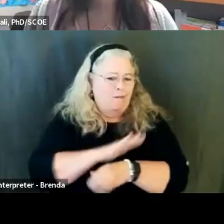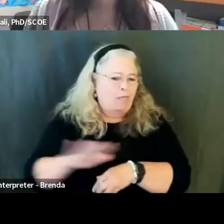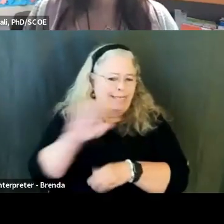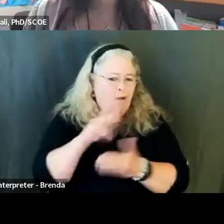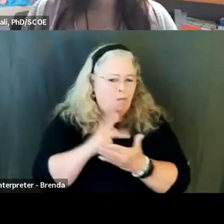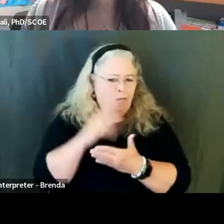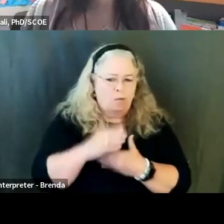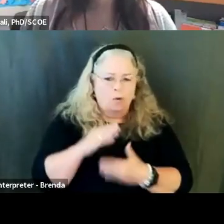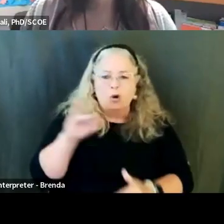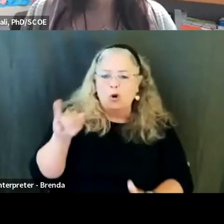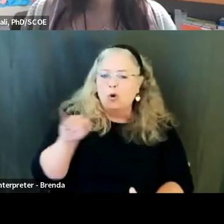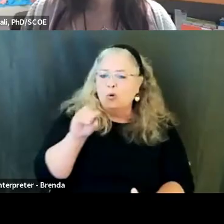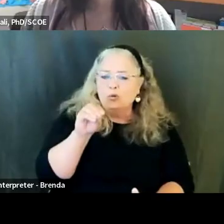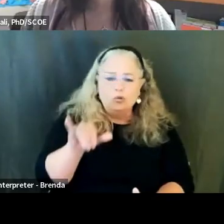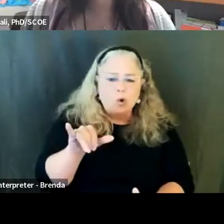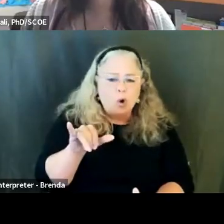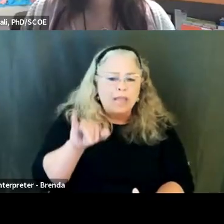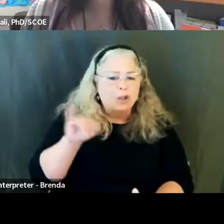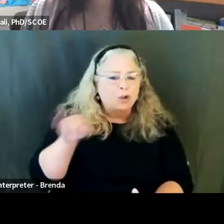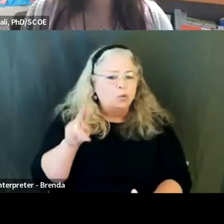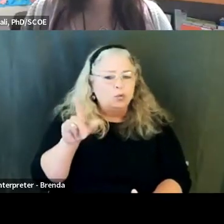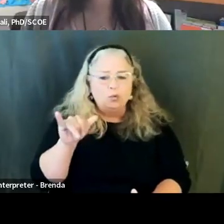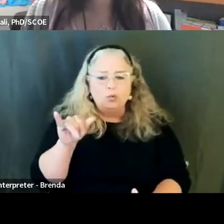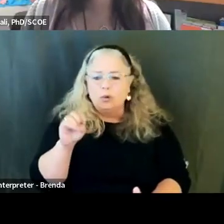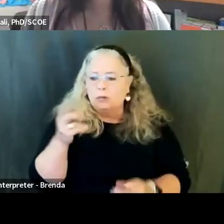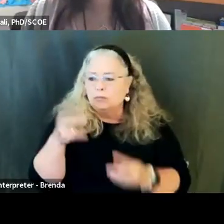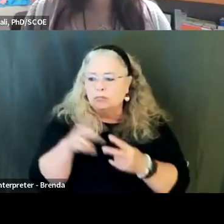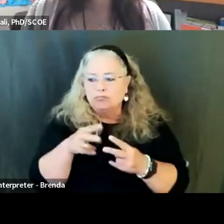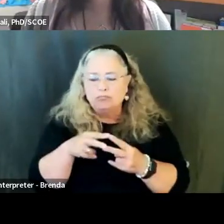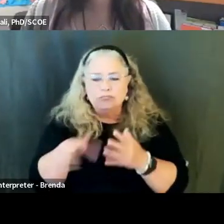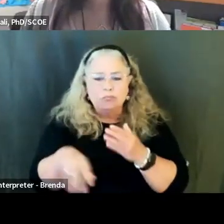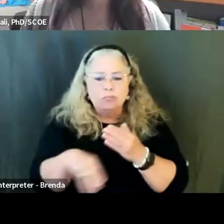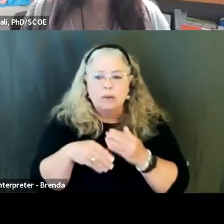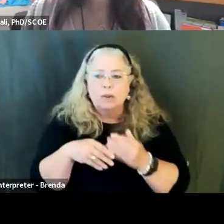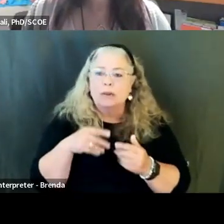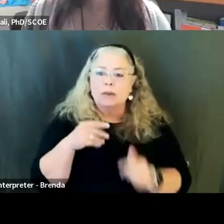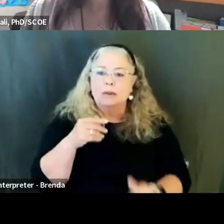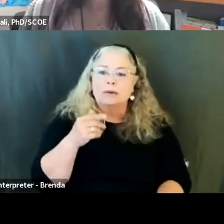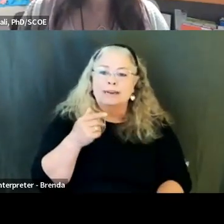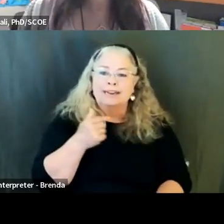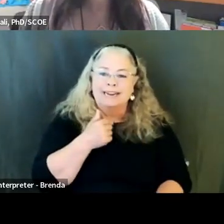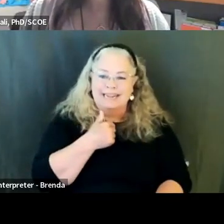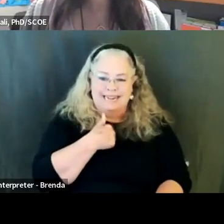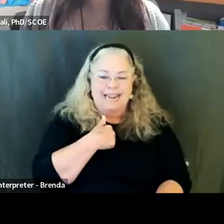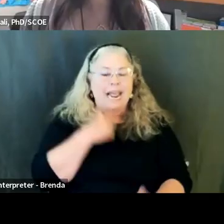or Julie do you want to add on to this question? Joy Slater: I feel like Doug that intentionality